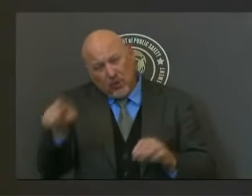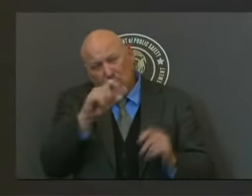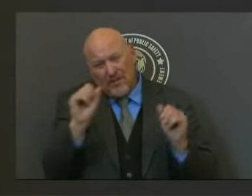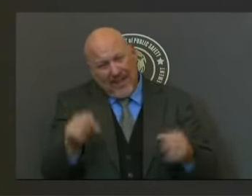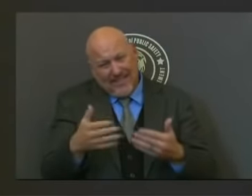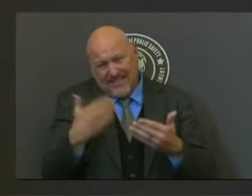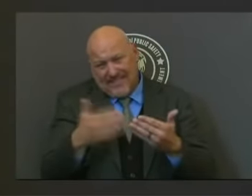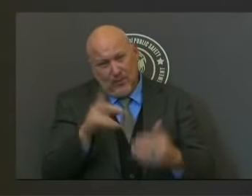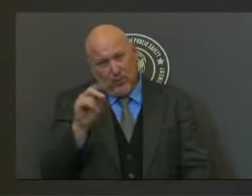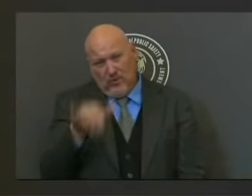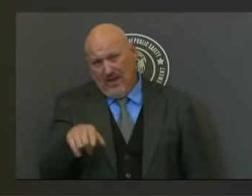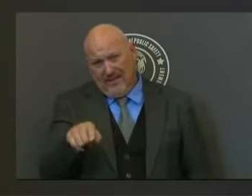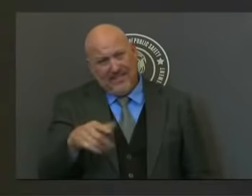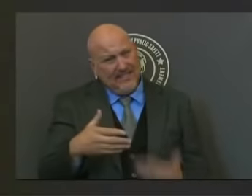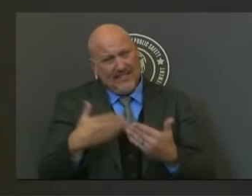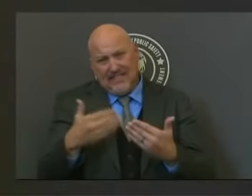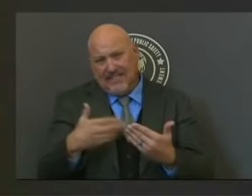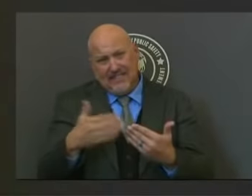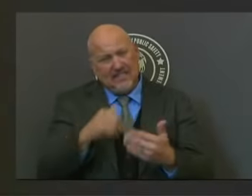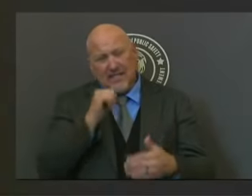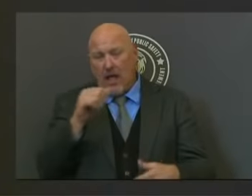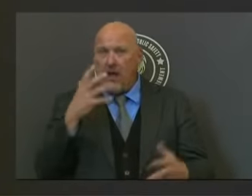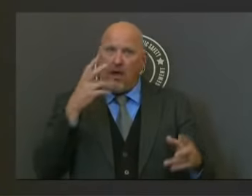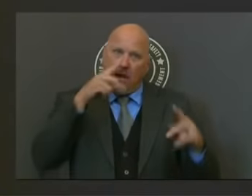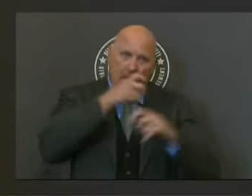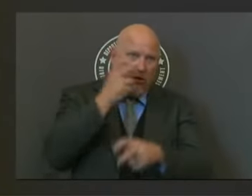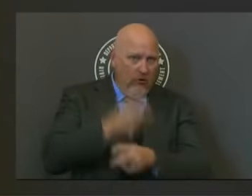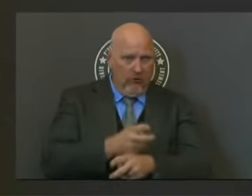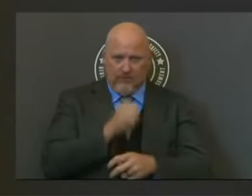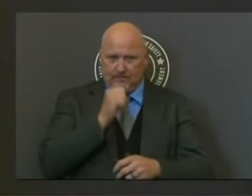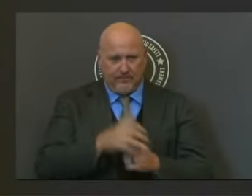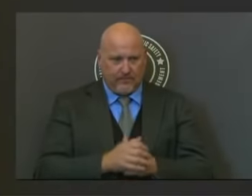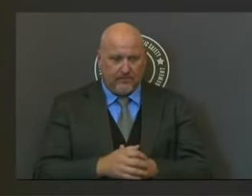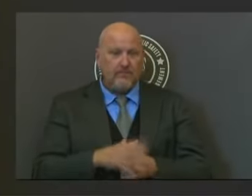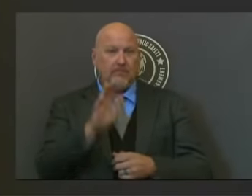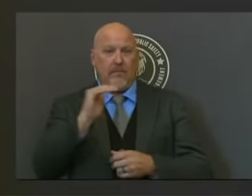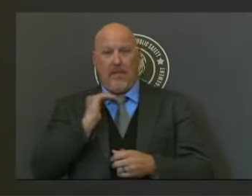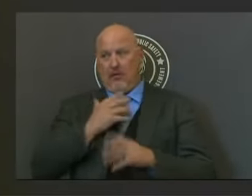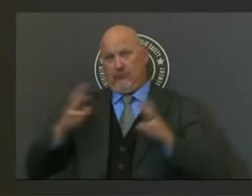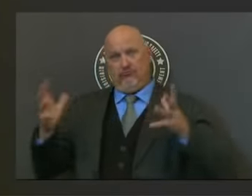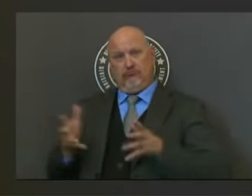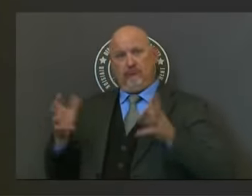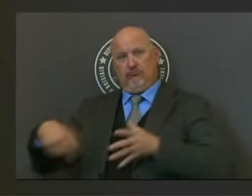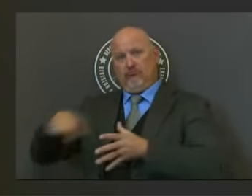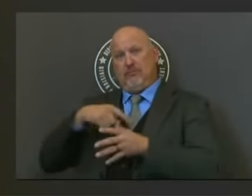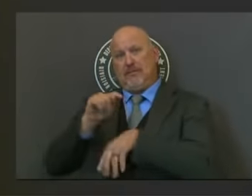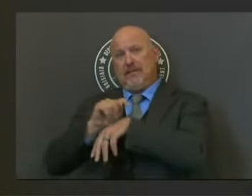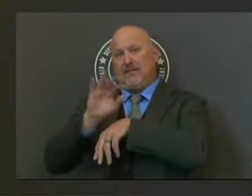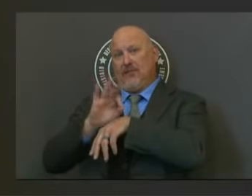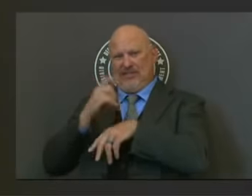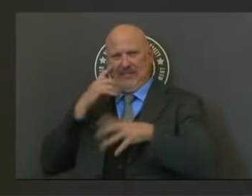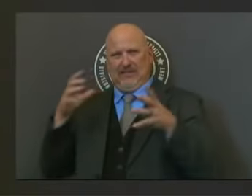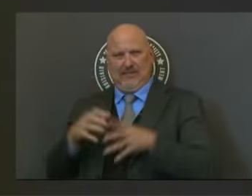we we will we met yesterday as a group and analyze the data just